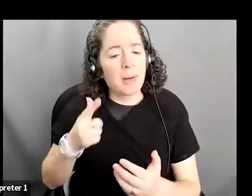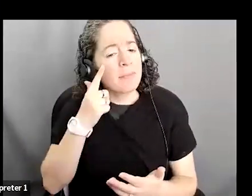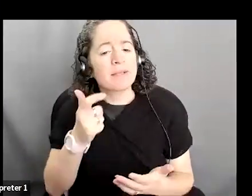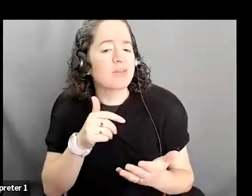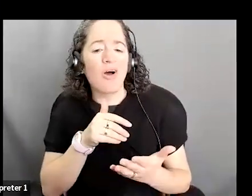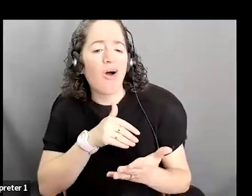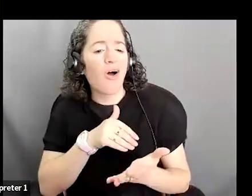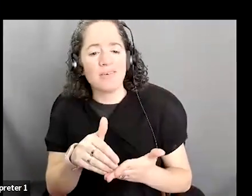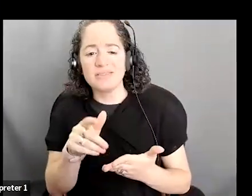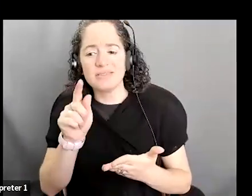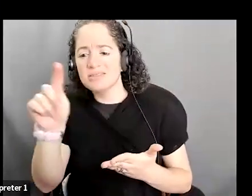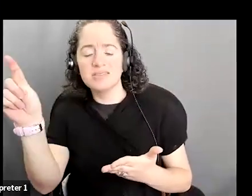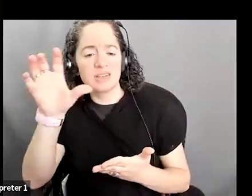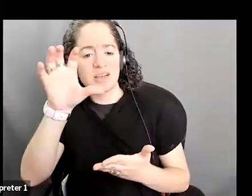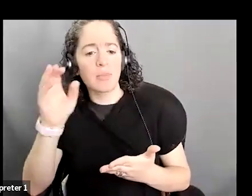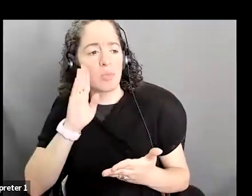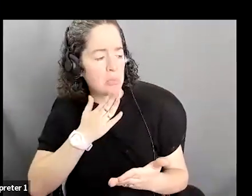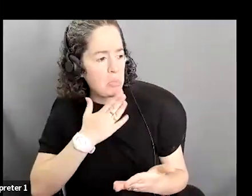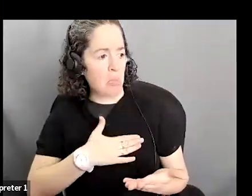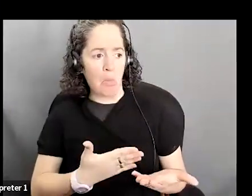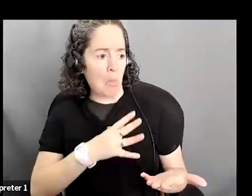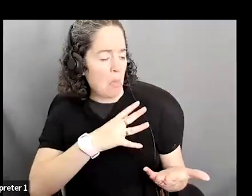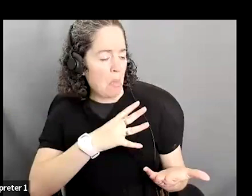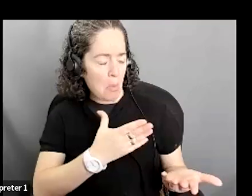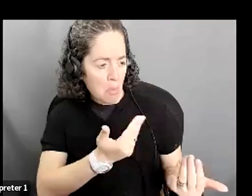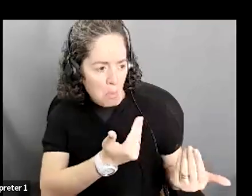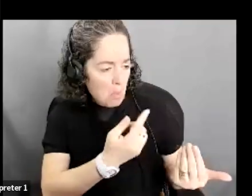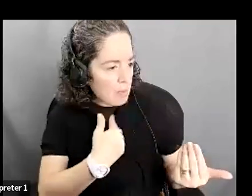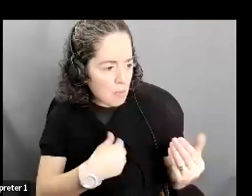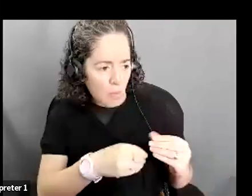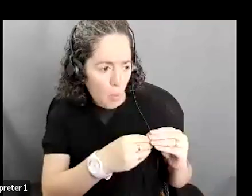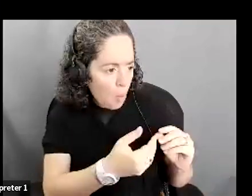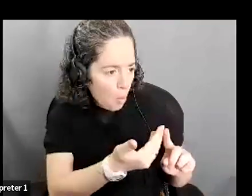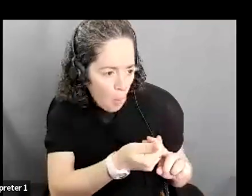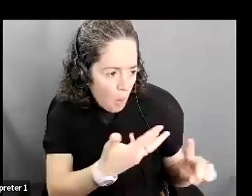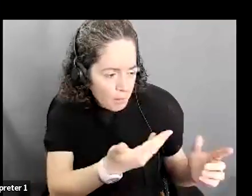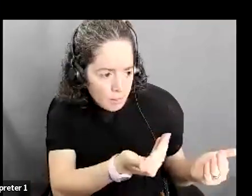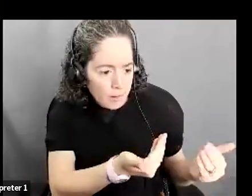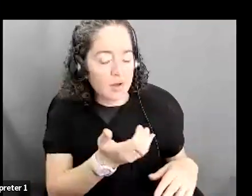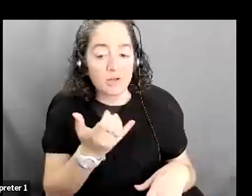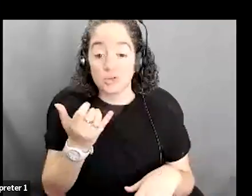are very responsive to that kind of feedback. And so if you can rally, particularly if they have a Facebook group